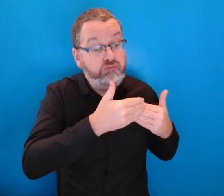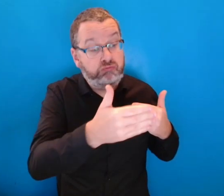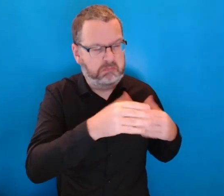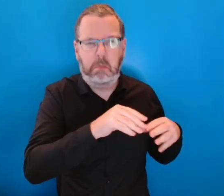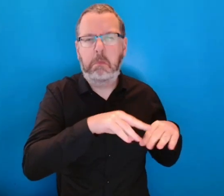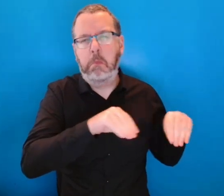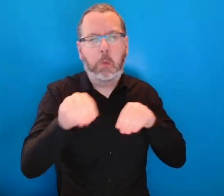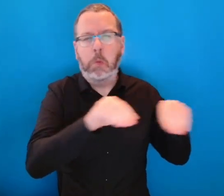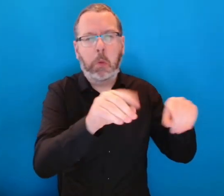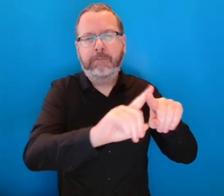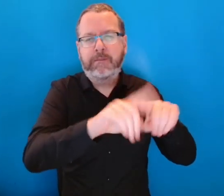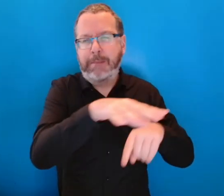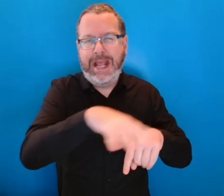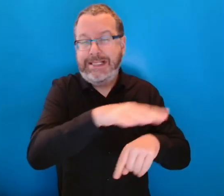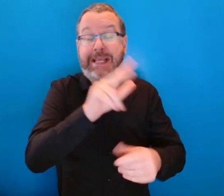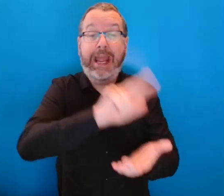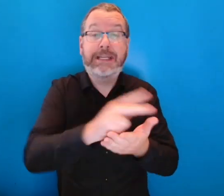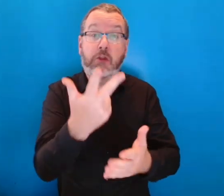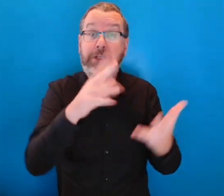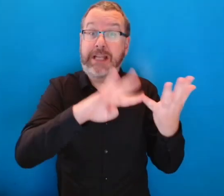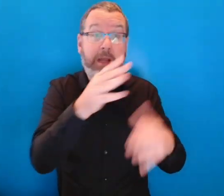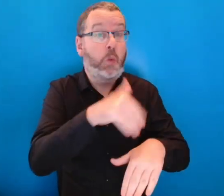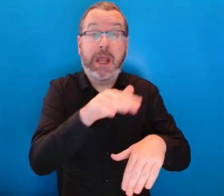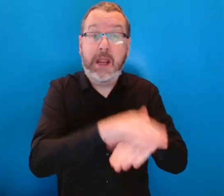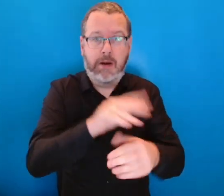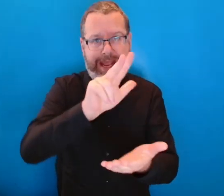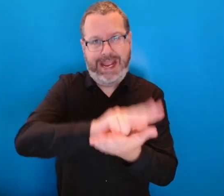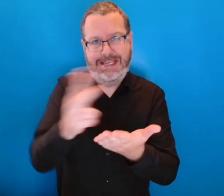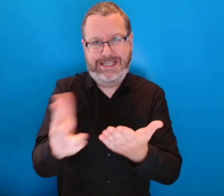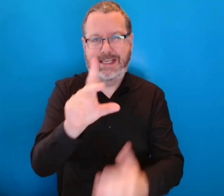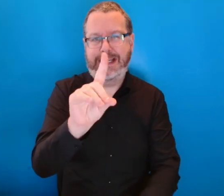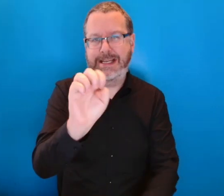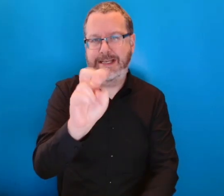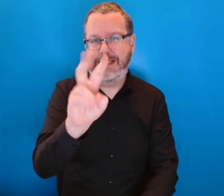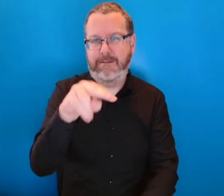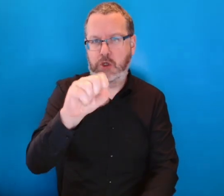and by 1839 was located in 18 Devonshire St, Cork City.